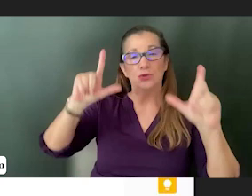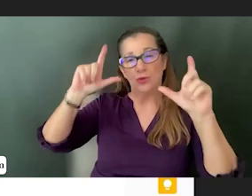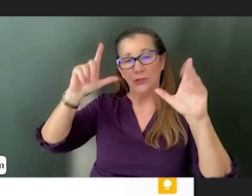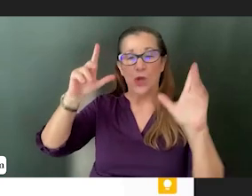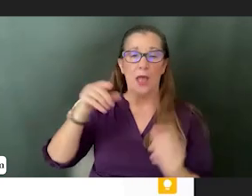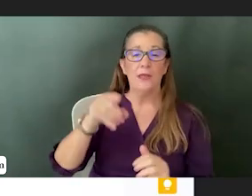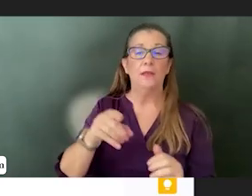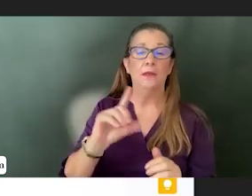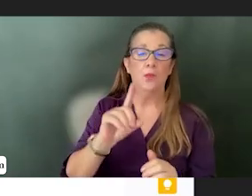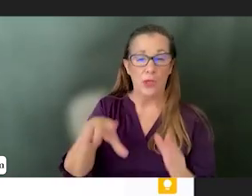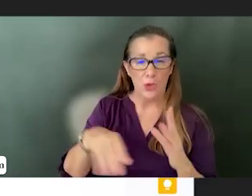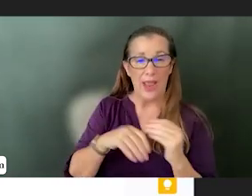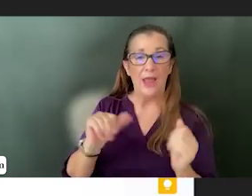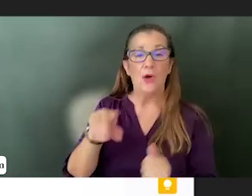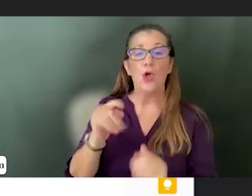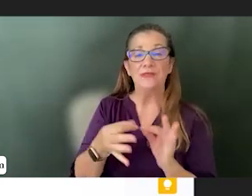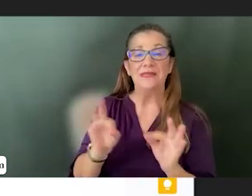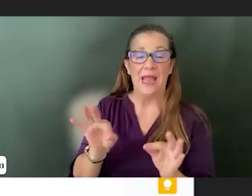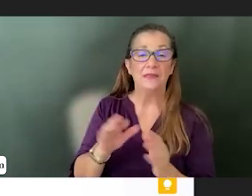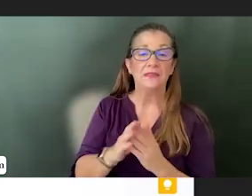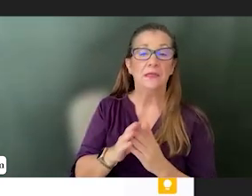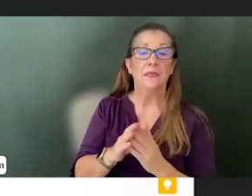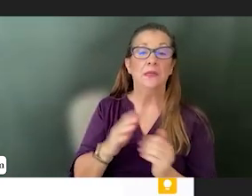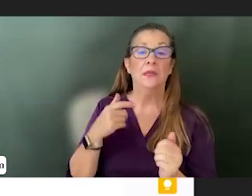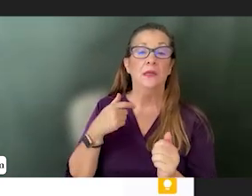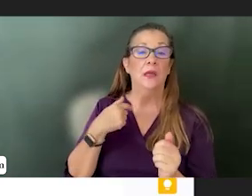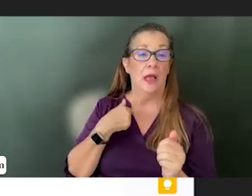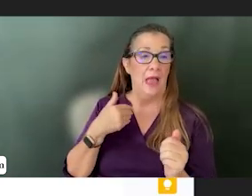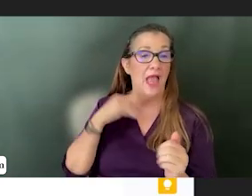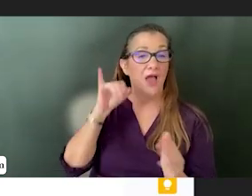Where you add alt text. So I have an image here of Google Slides.